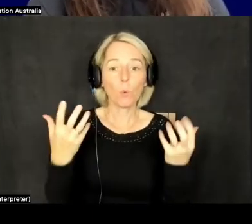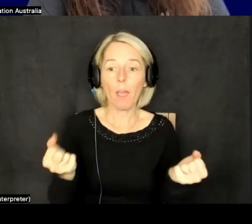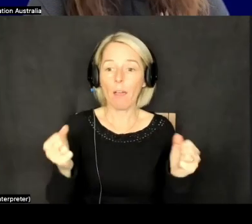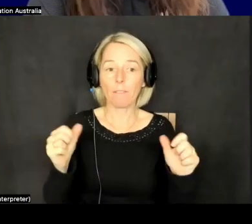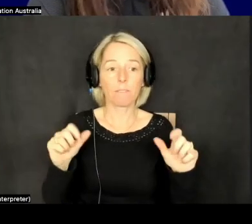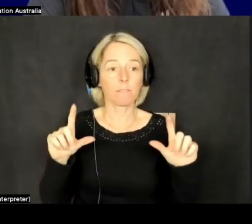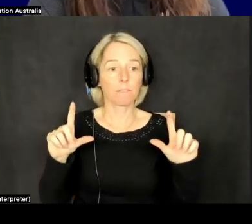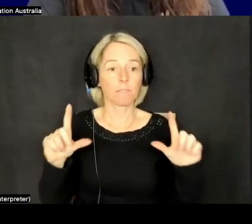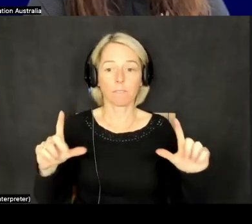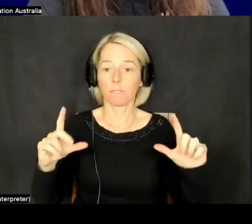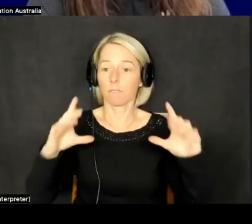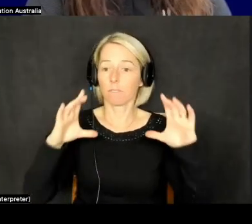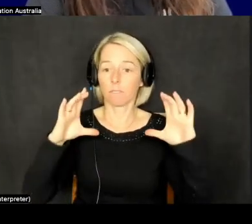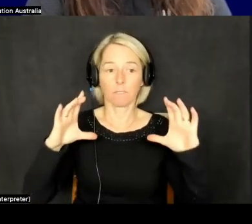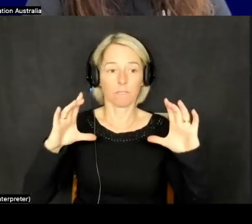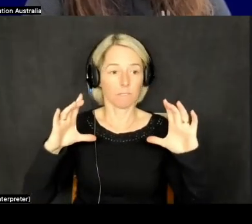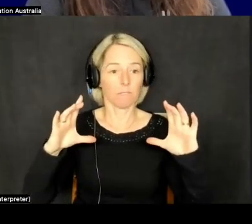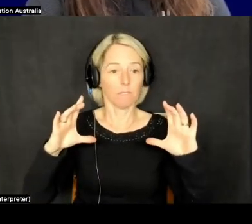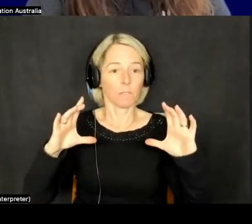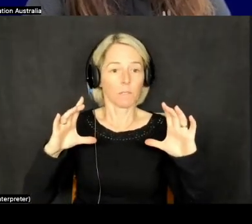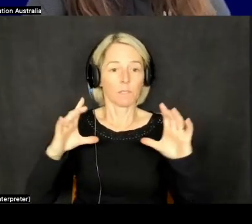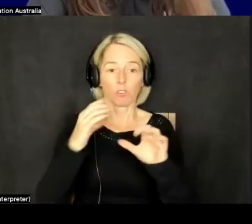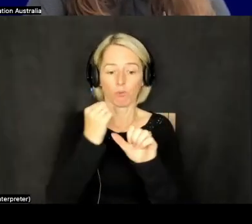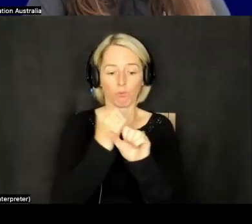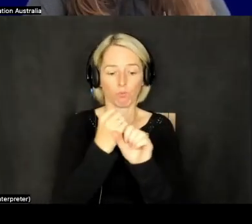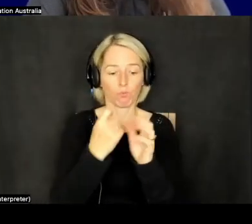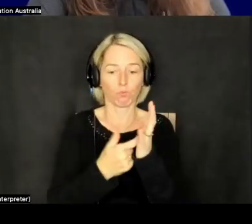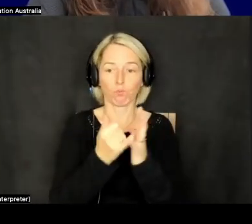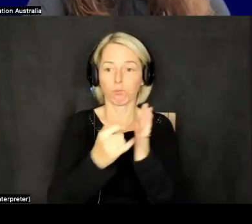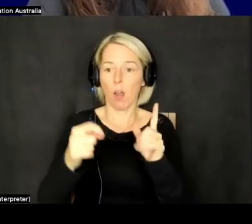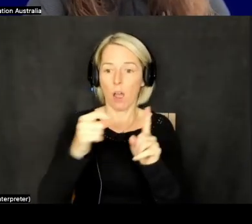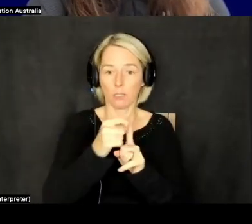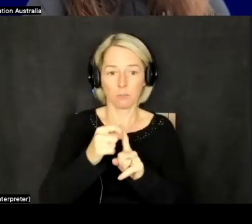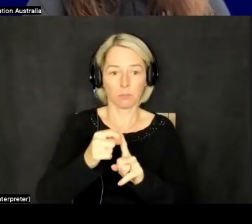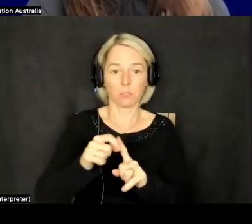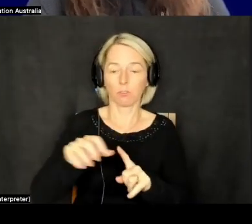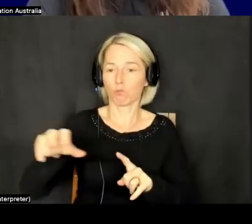part of your body. The obvious one, because there is movement involved,